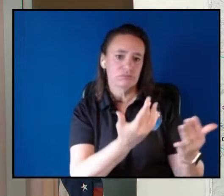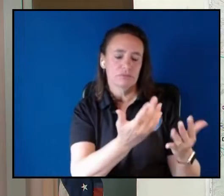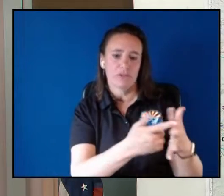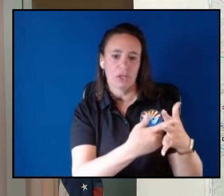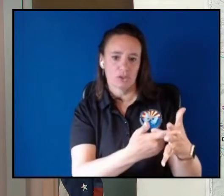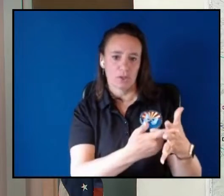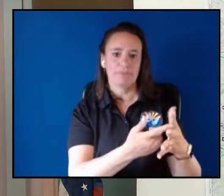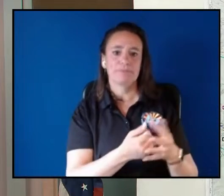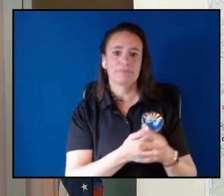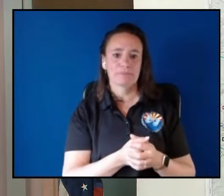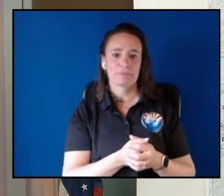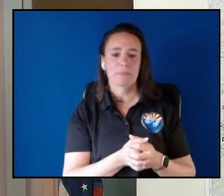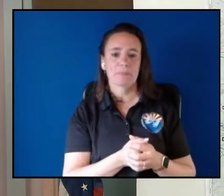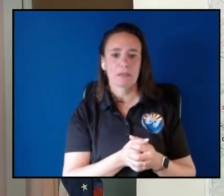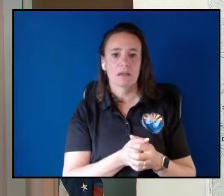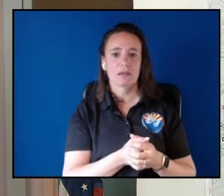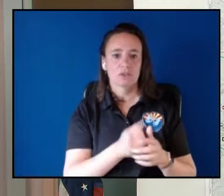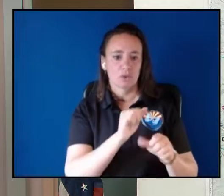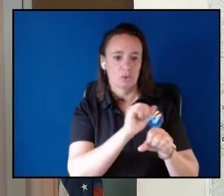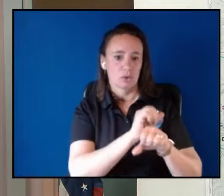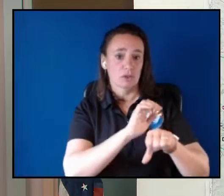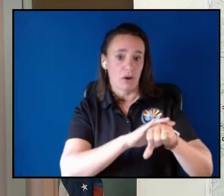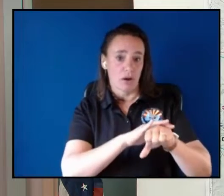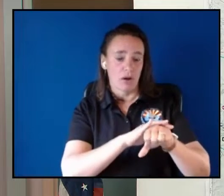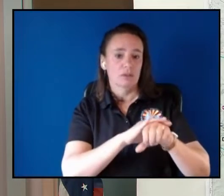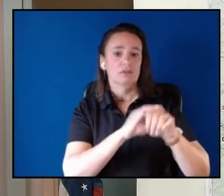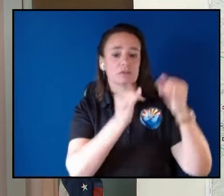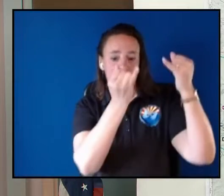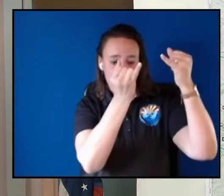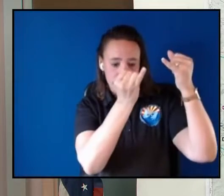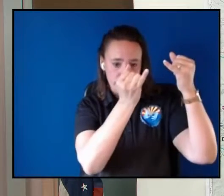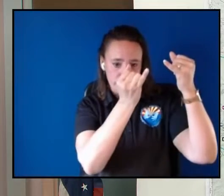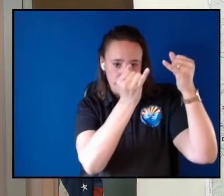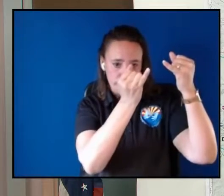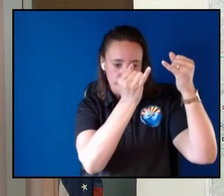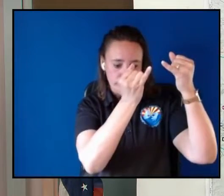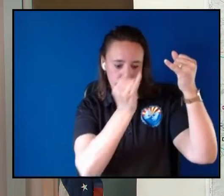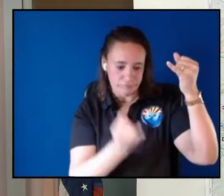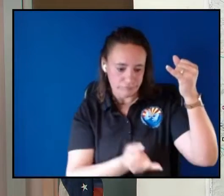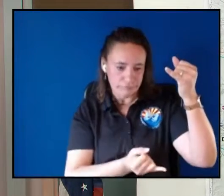on the eastern flank with those operations. Moving down around